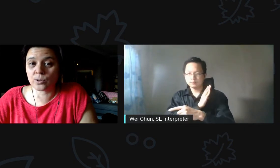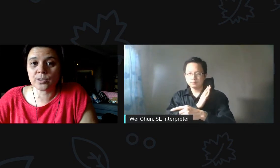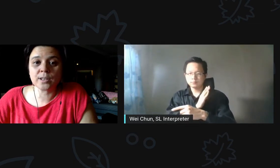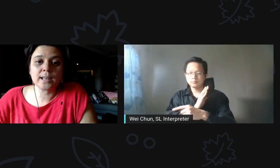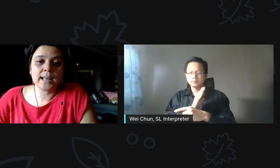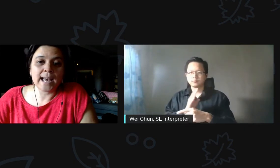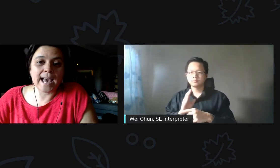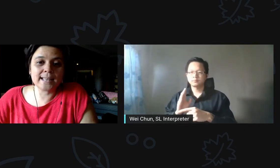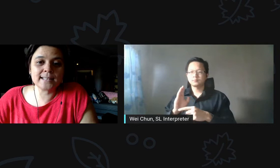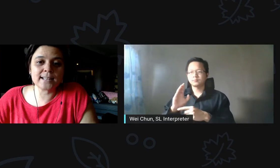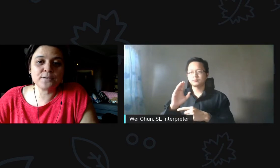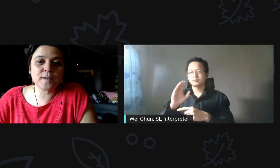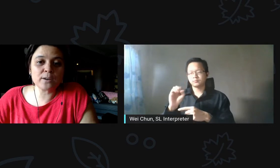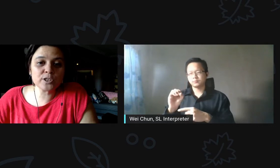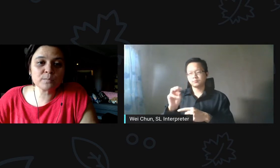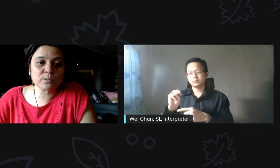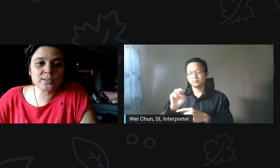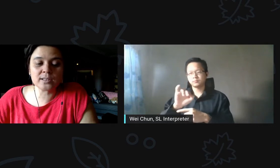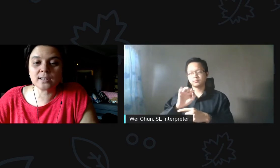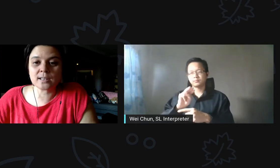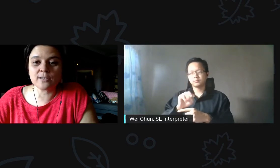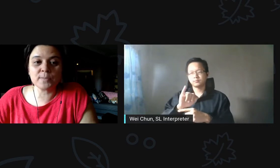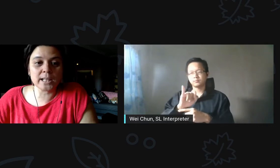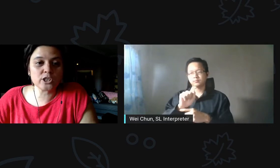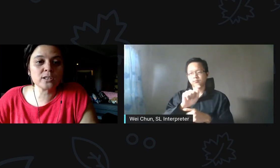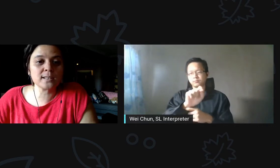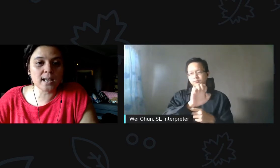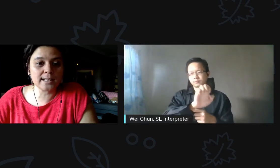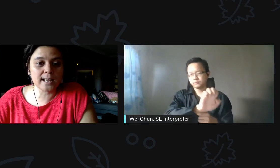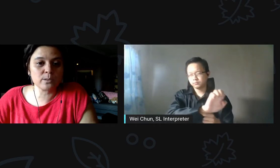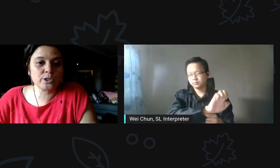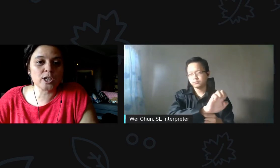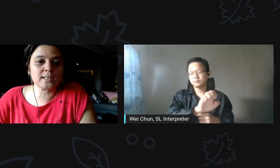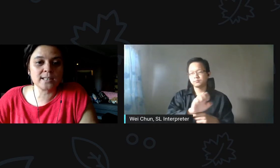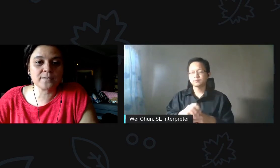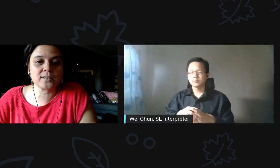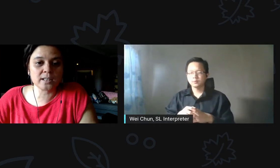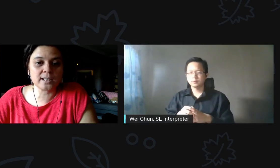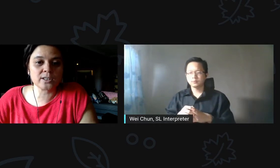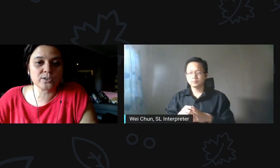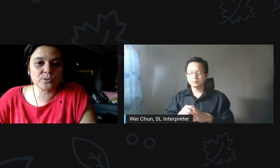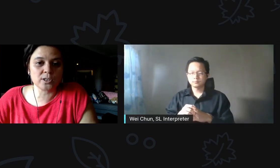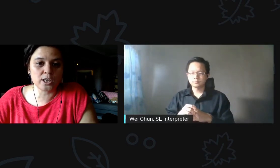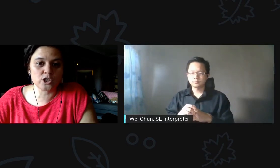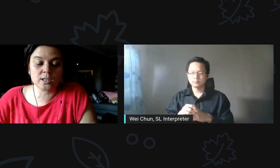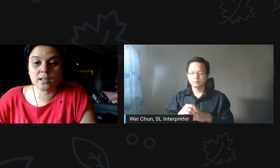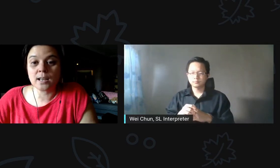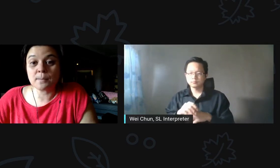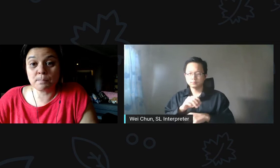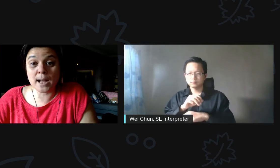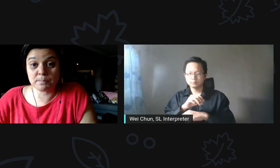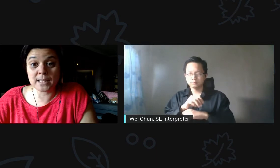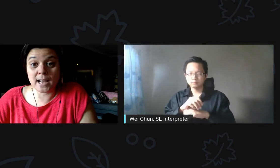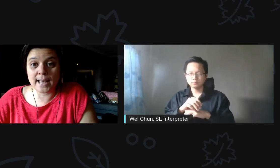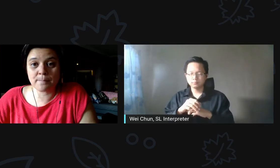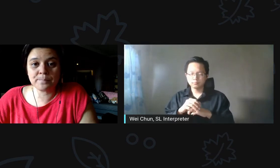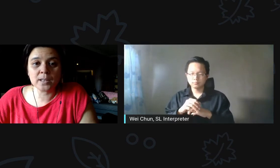and the founding president of Malaysian Sign Language and Deaf Studies Association (MyBIM)